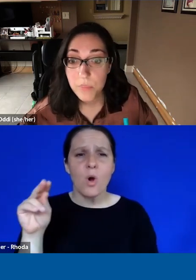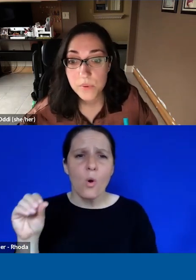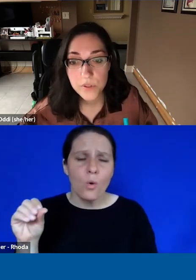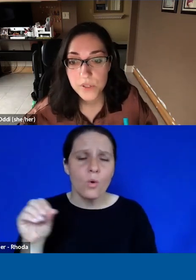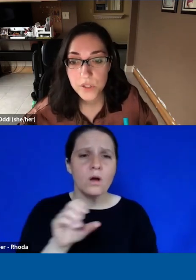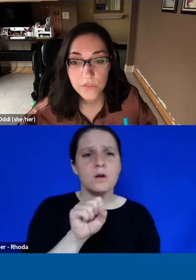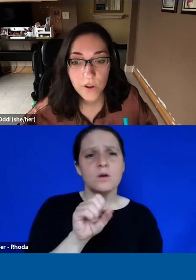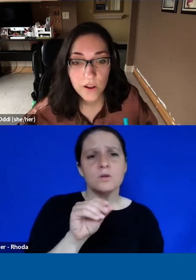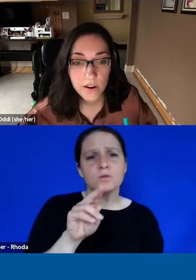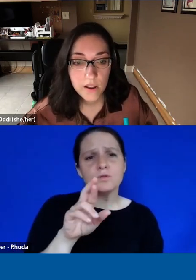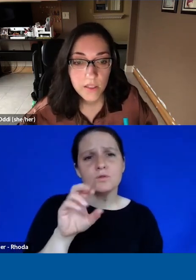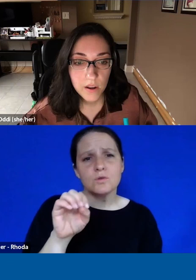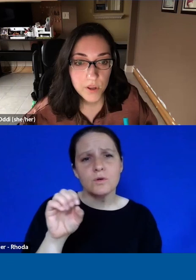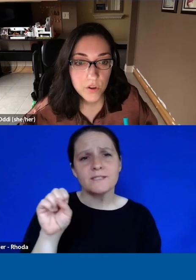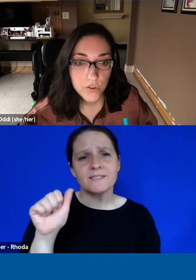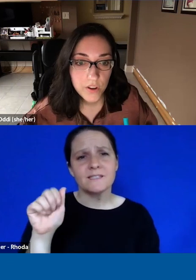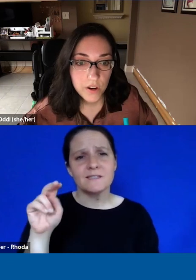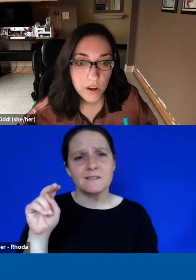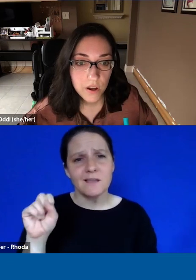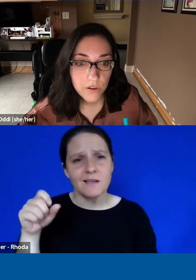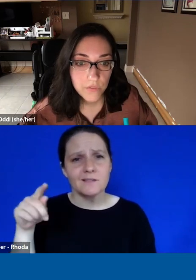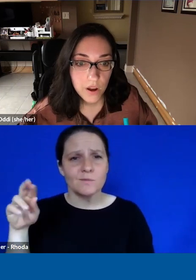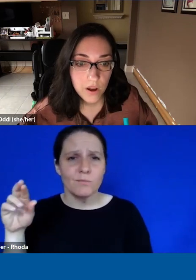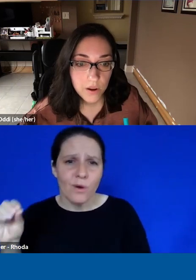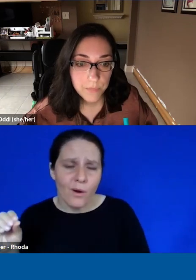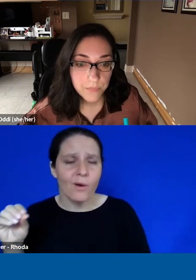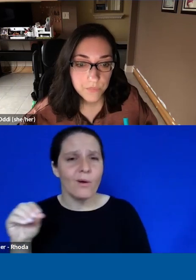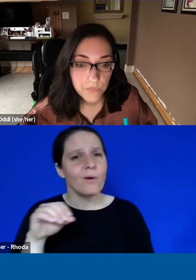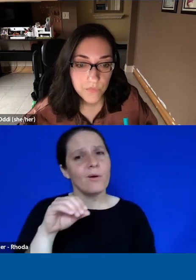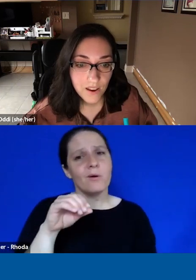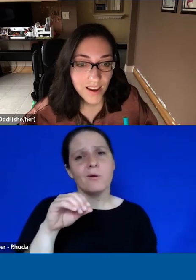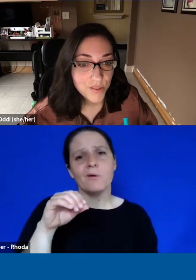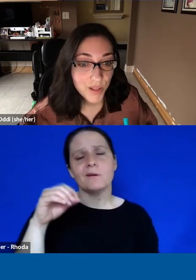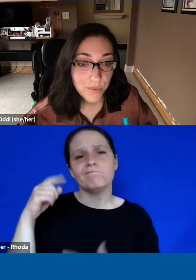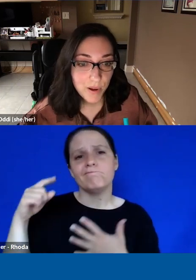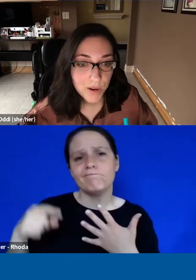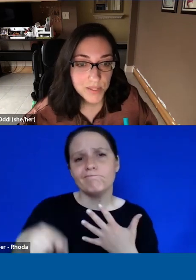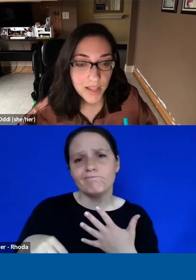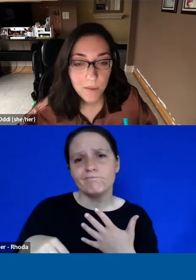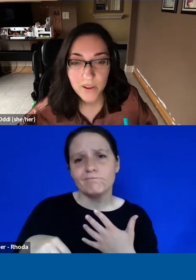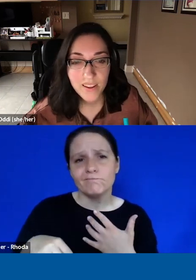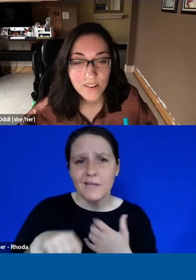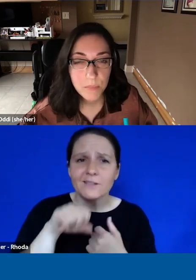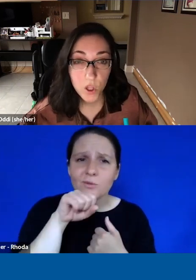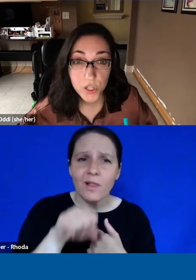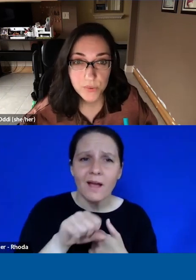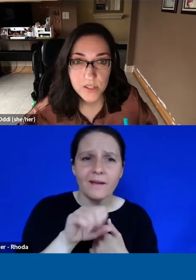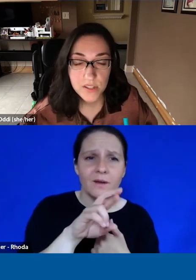ubuntu is a good font that I'm a huge fan of. I do like roboto slab, but in smaller doses